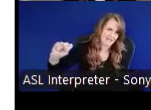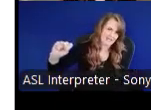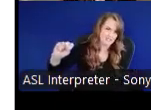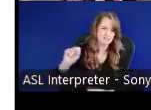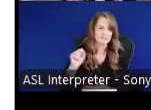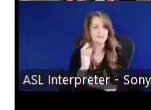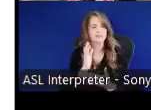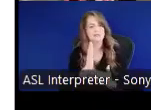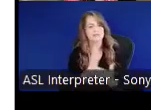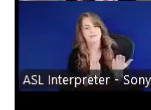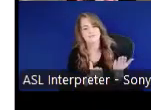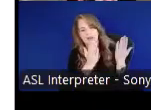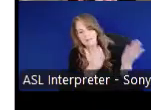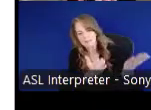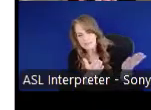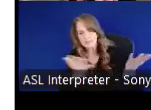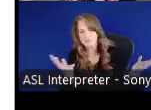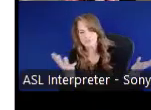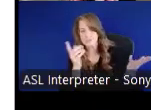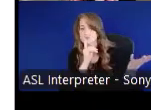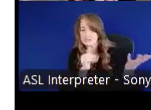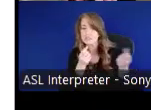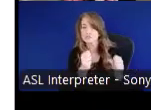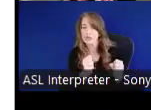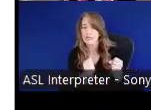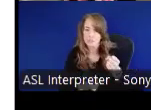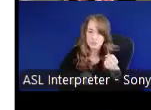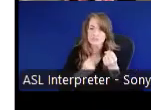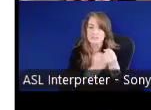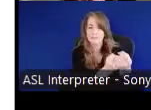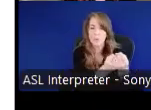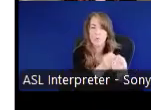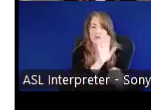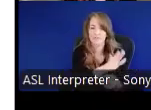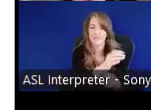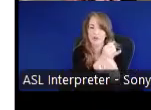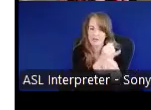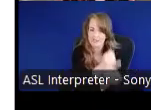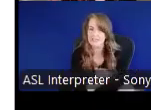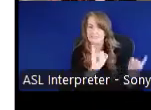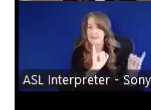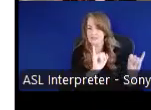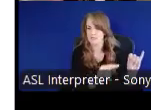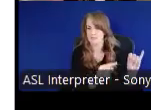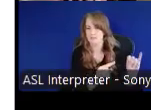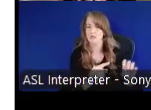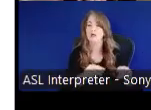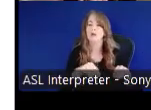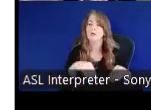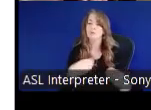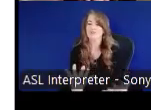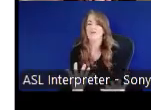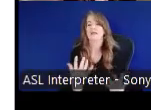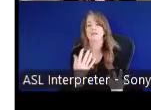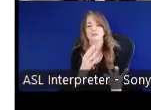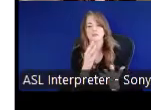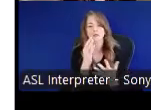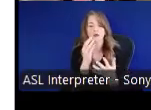things that really support that emergence of autonomy by providing those things like opportunities and choices,